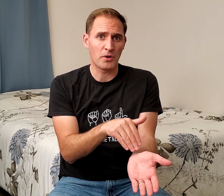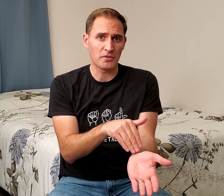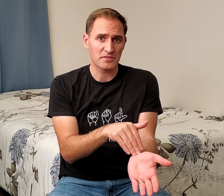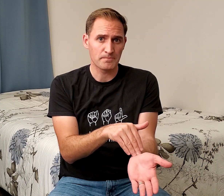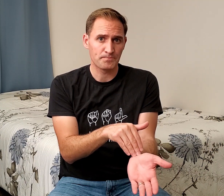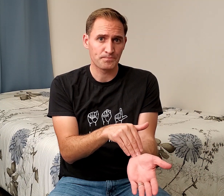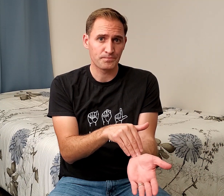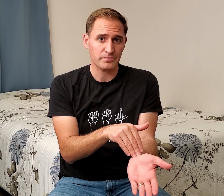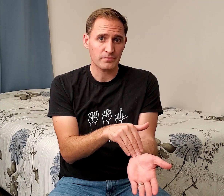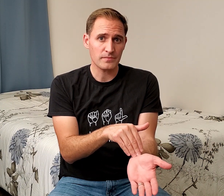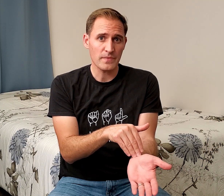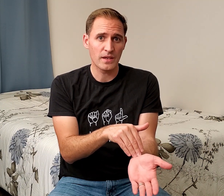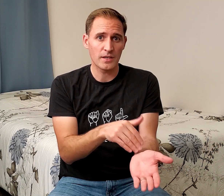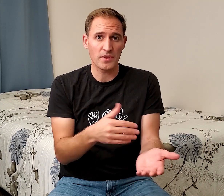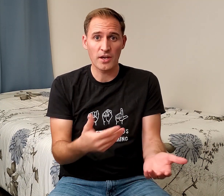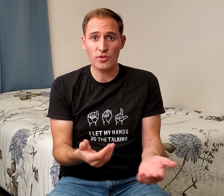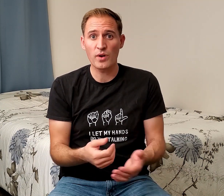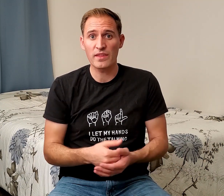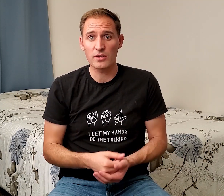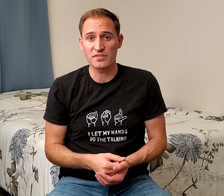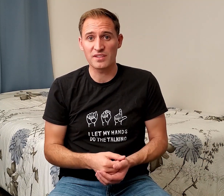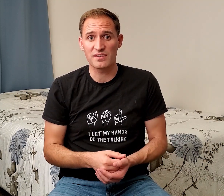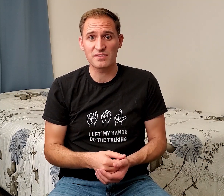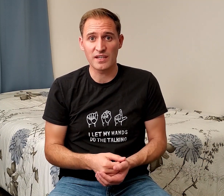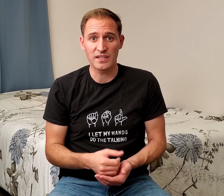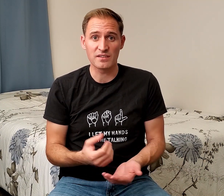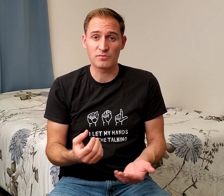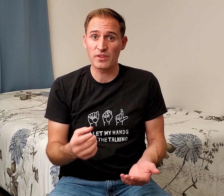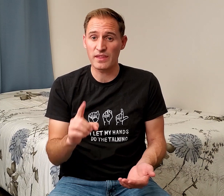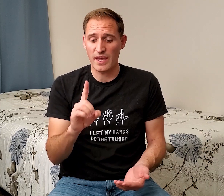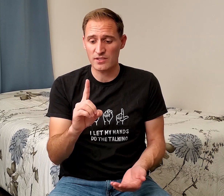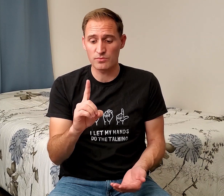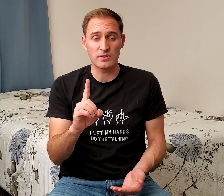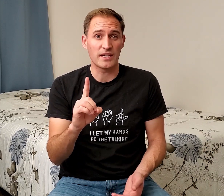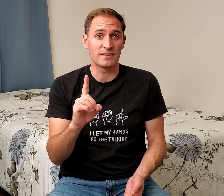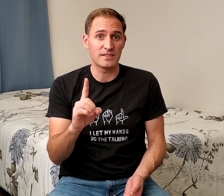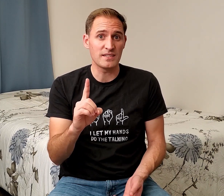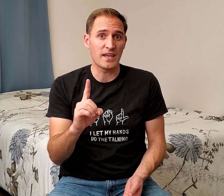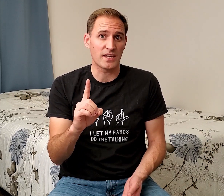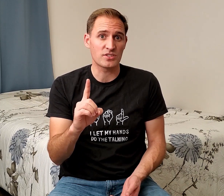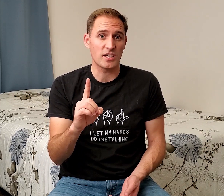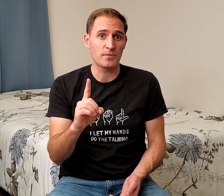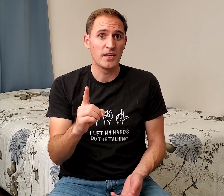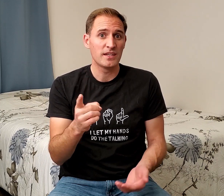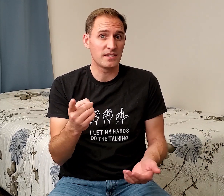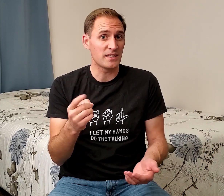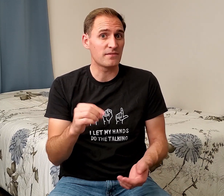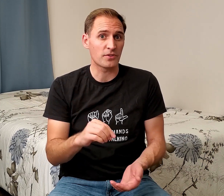pulse. The other way that you'll see the sign is with the actual D handshape, D for